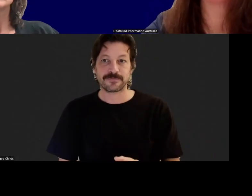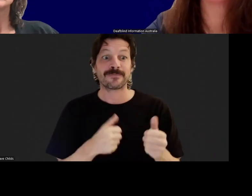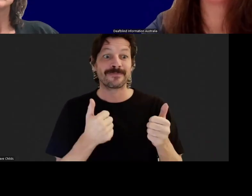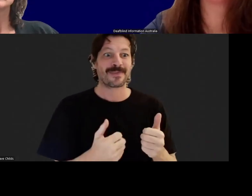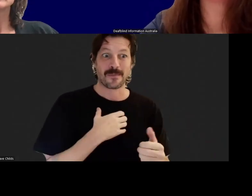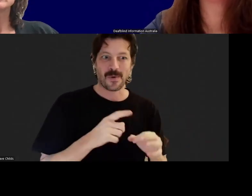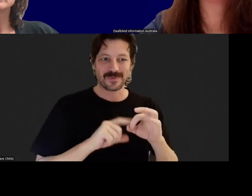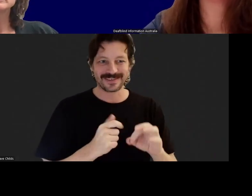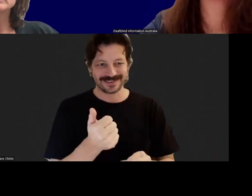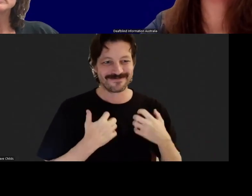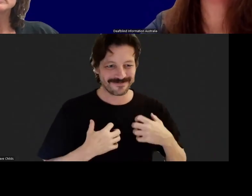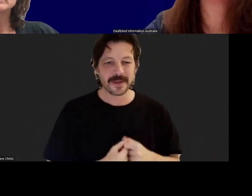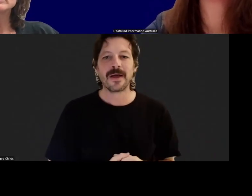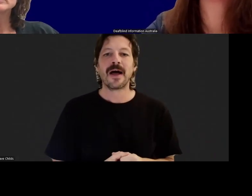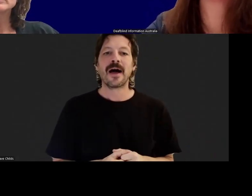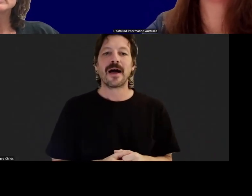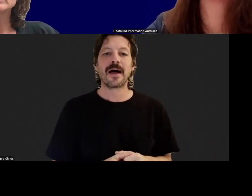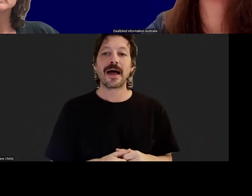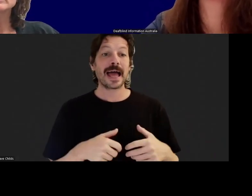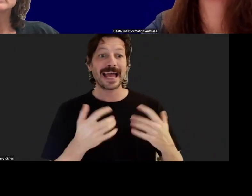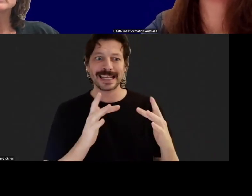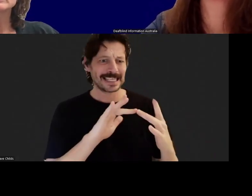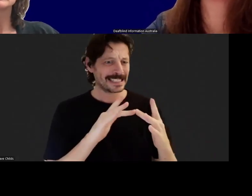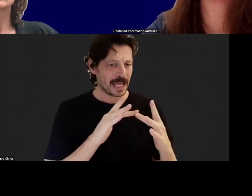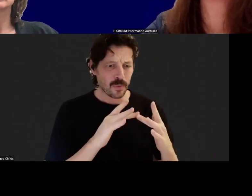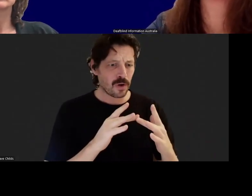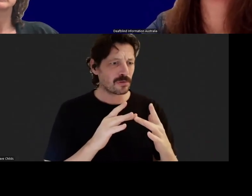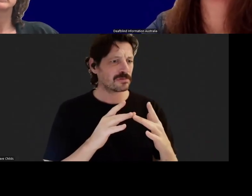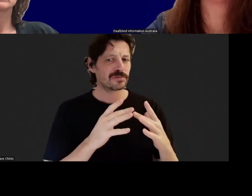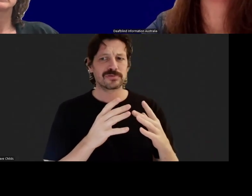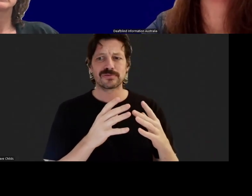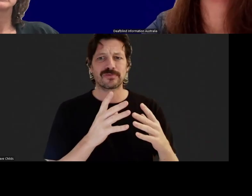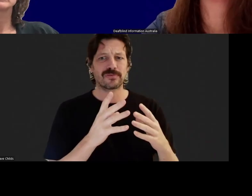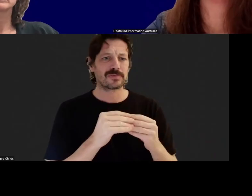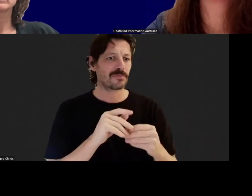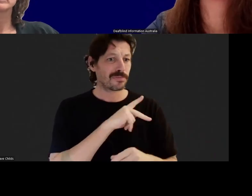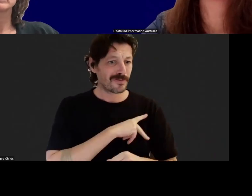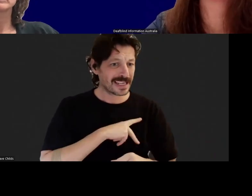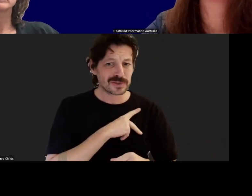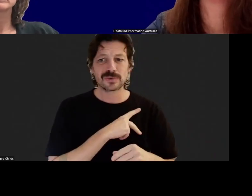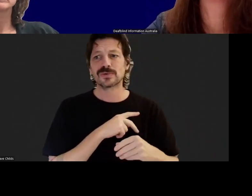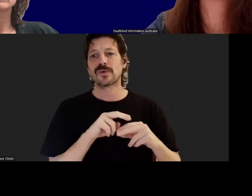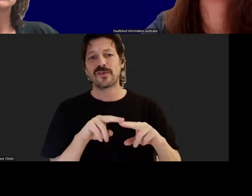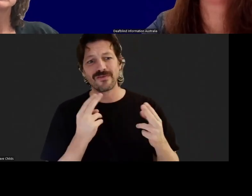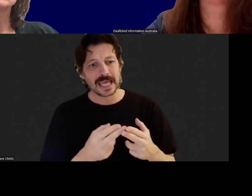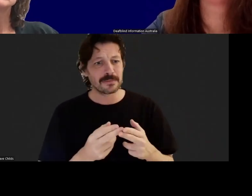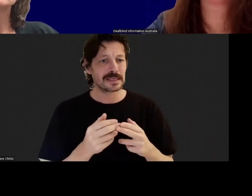there…are there any network of stakeholders like professionals or families or adults or siblings,